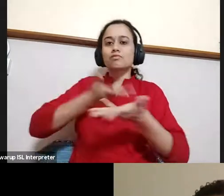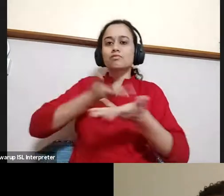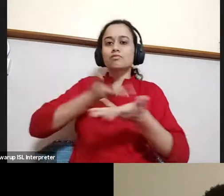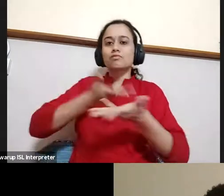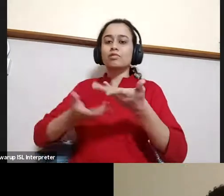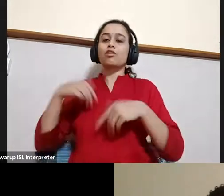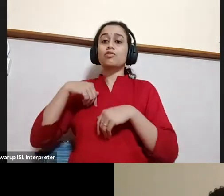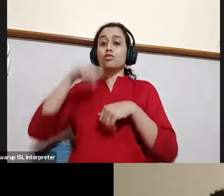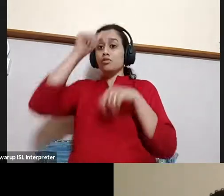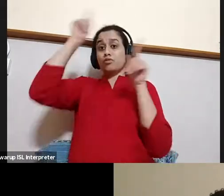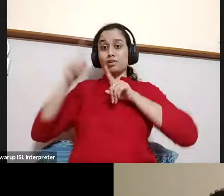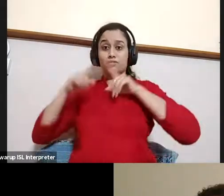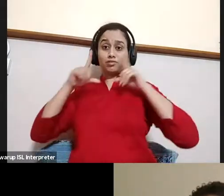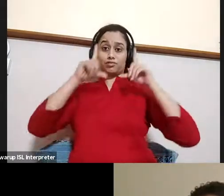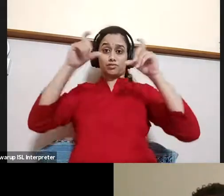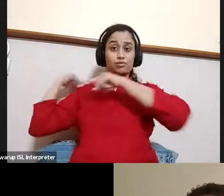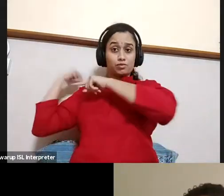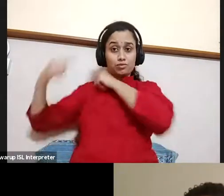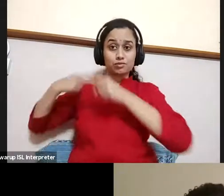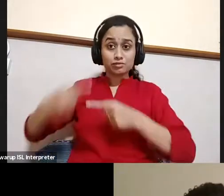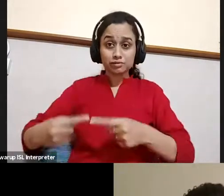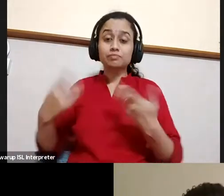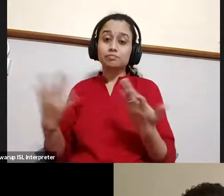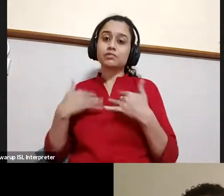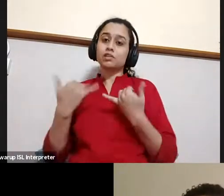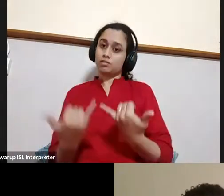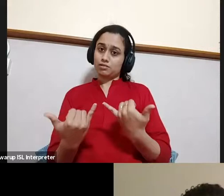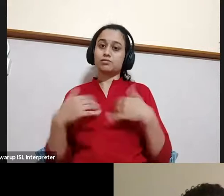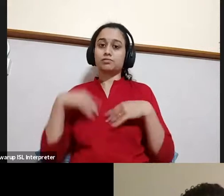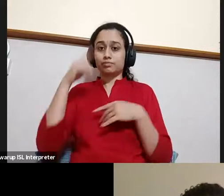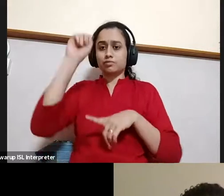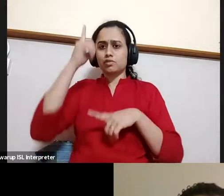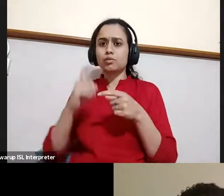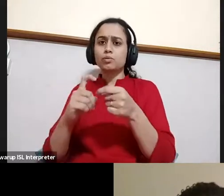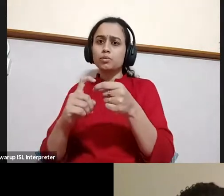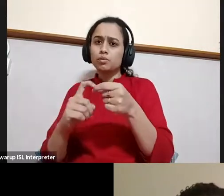a little bit more broad um right now i think one of the sort of provocations that we were working